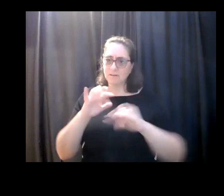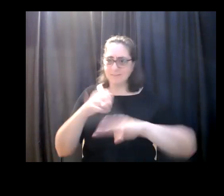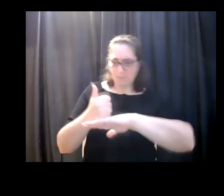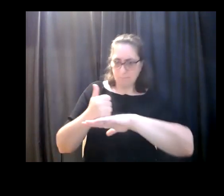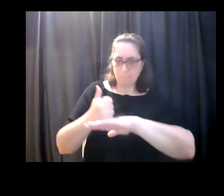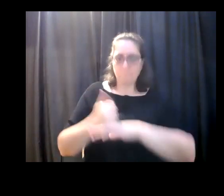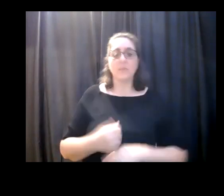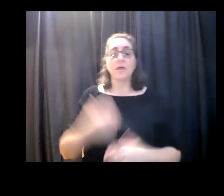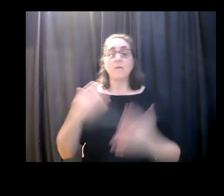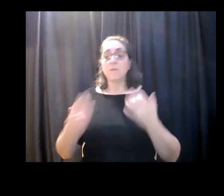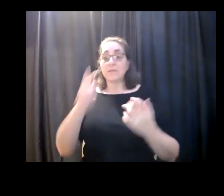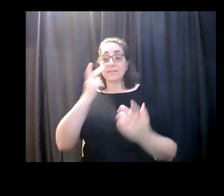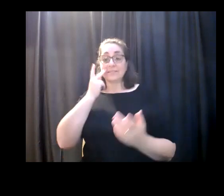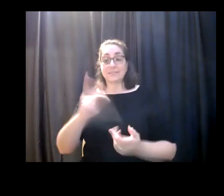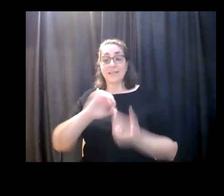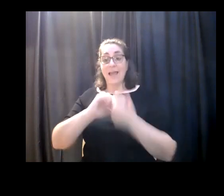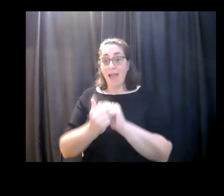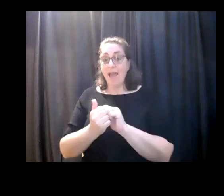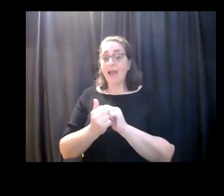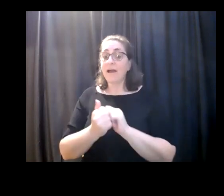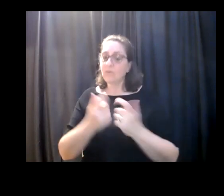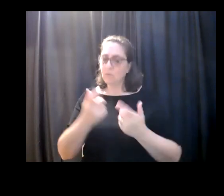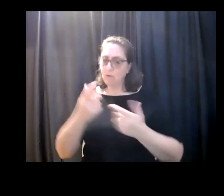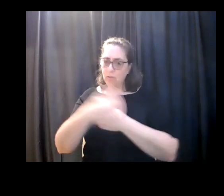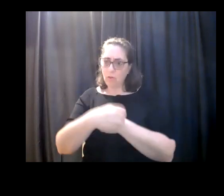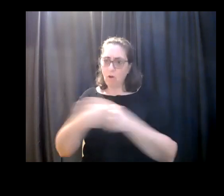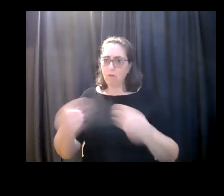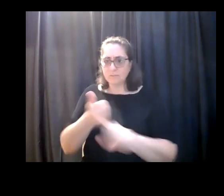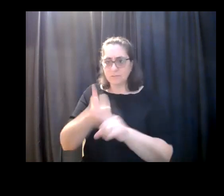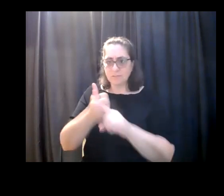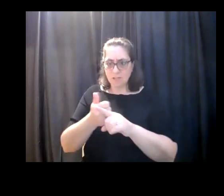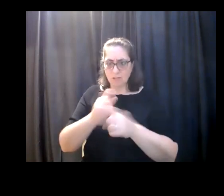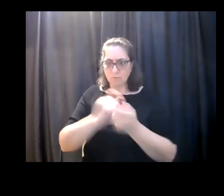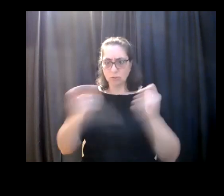One of the most difficult changes are the restrictions on visitors,